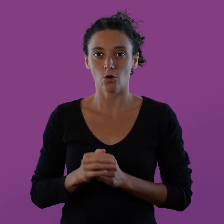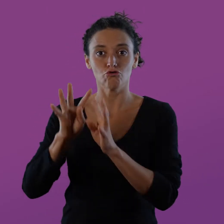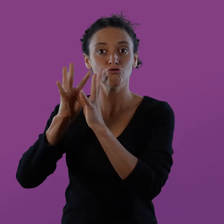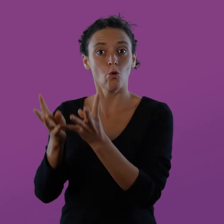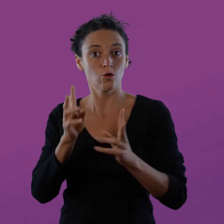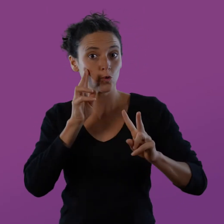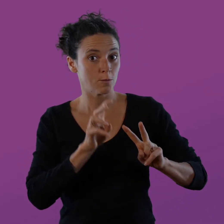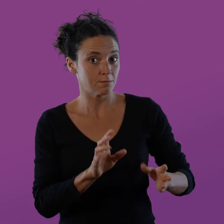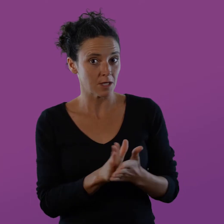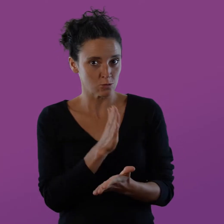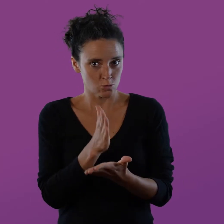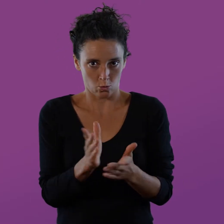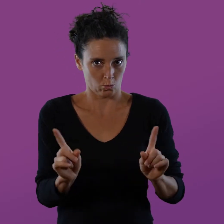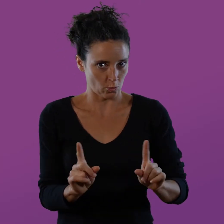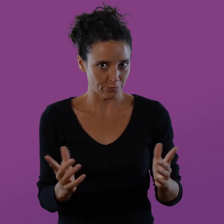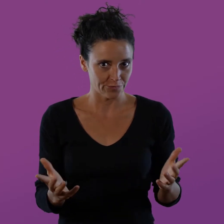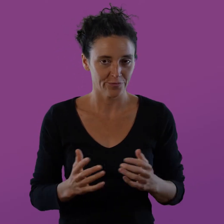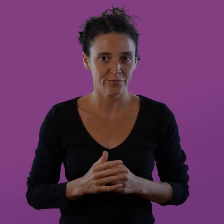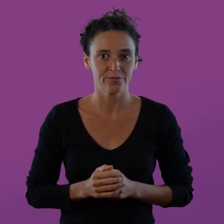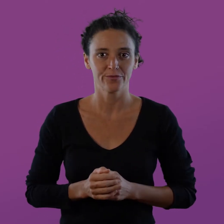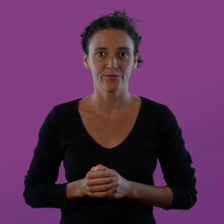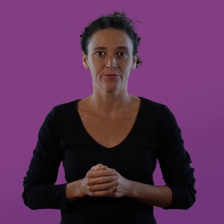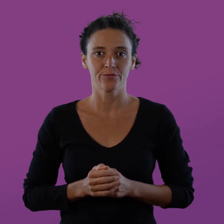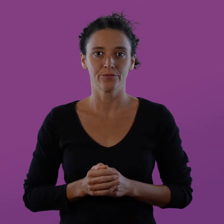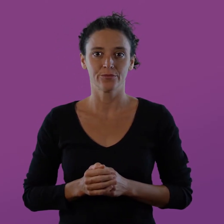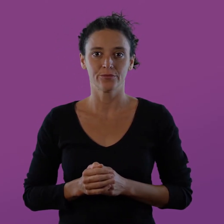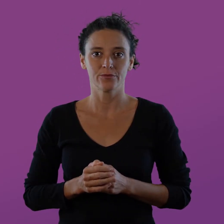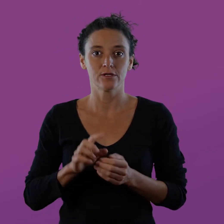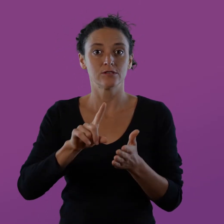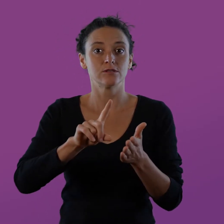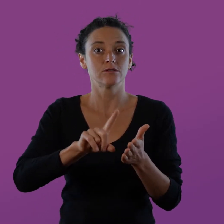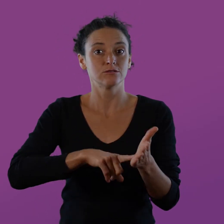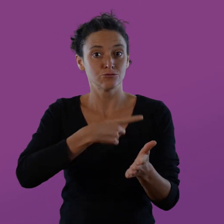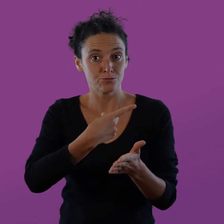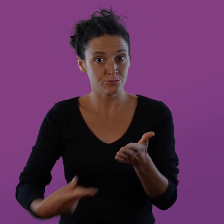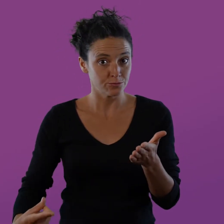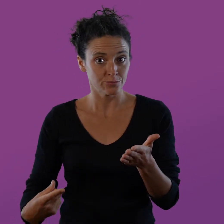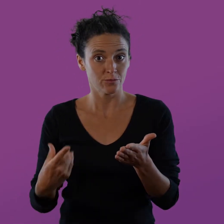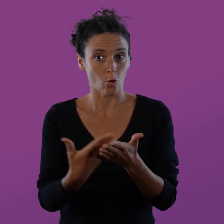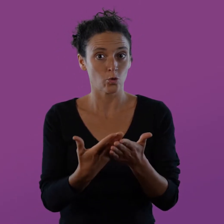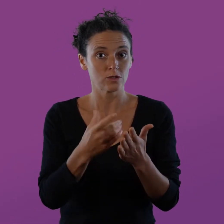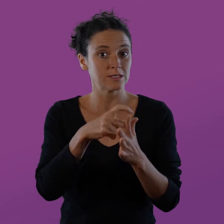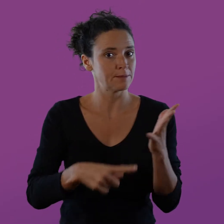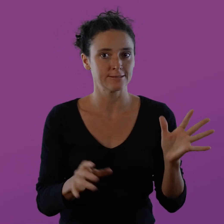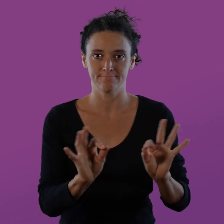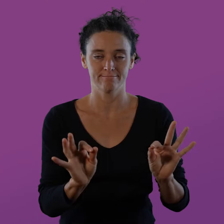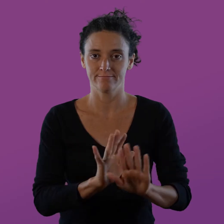In conducting our work the Royal Commission will ensure that: We do not discriminate on the basis of disability or any other factor.